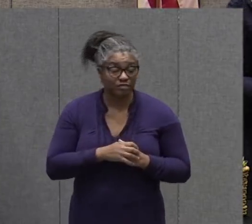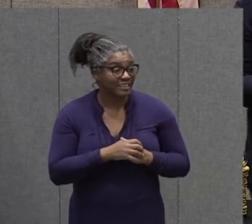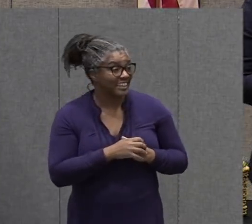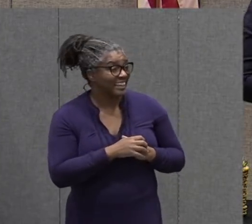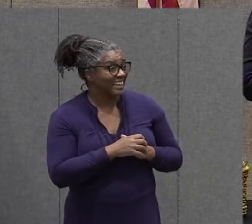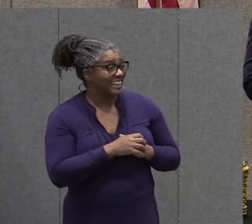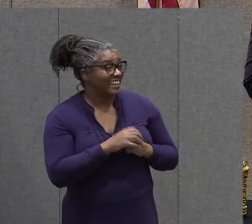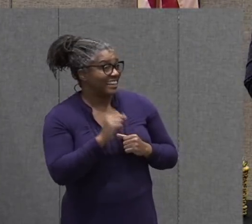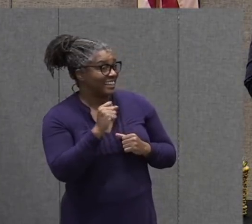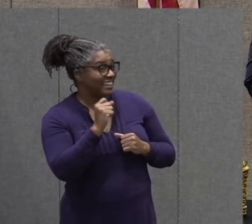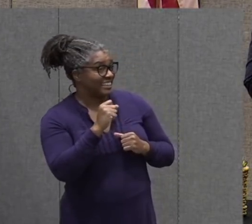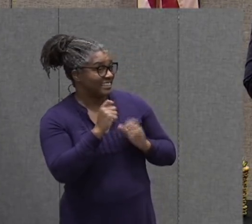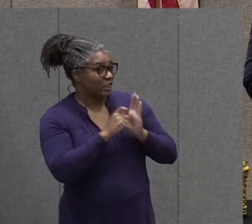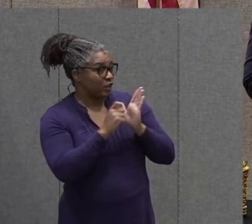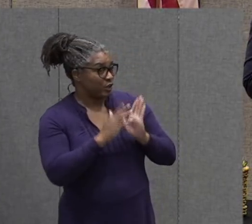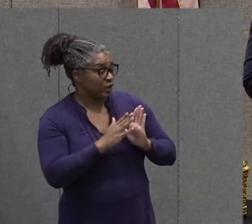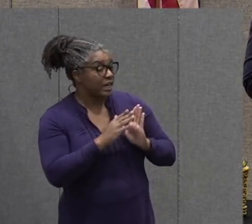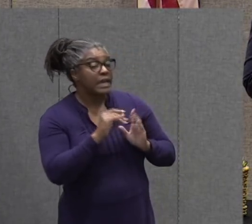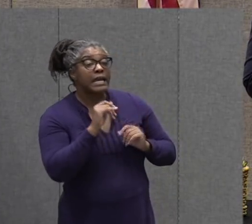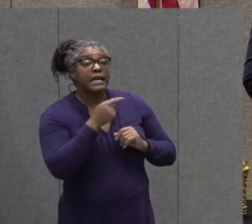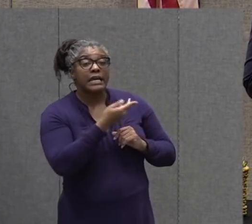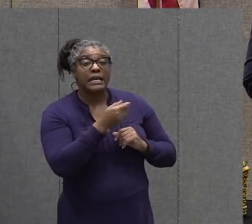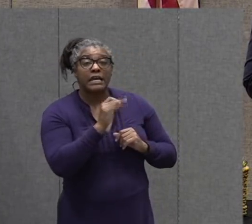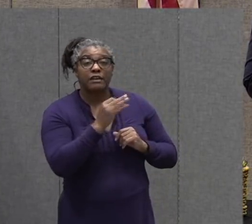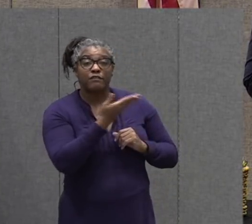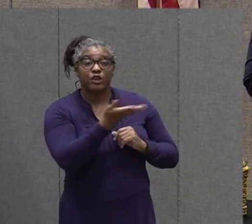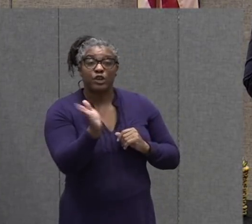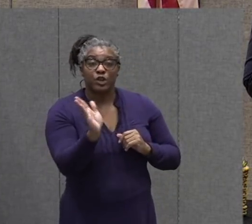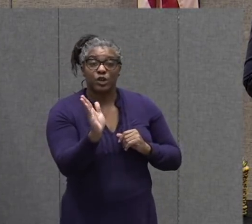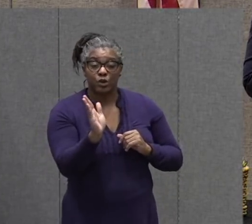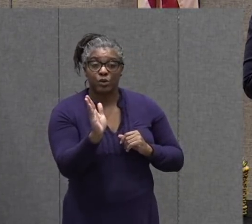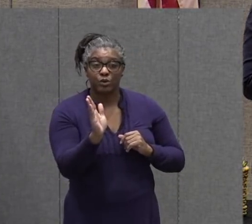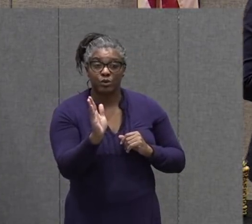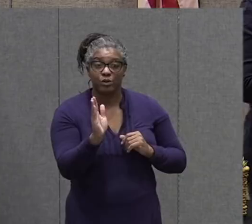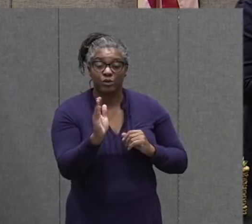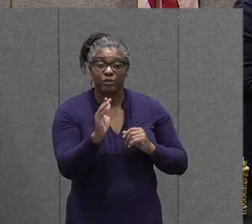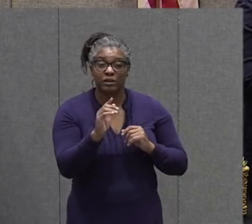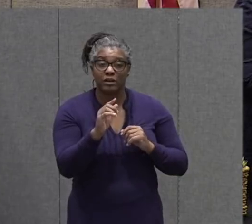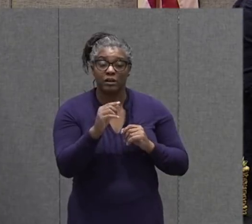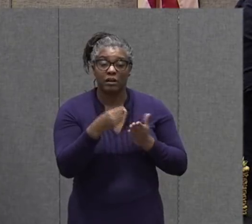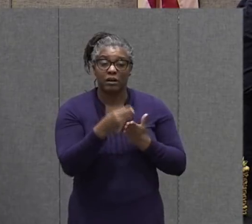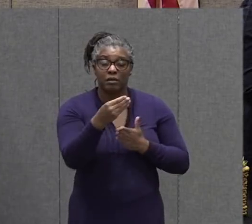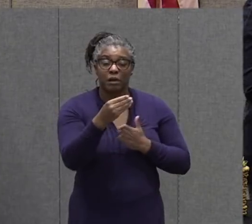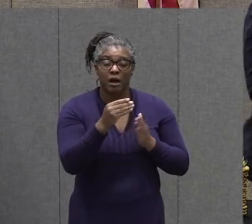if you happen to get this book, all of the poems that Jack bases his poems on,